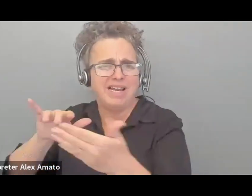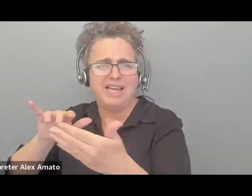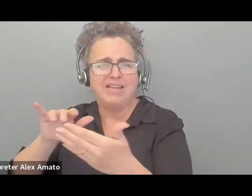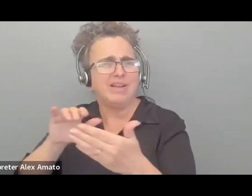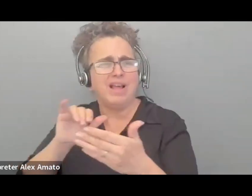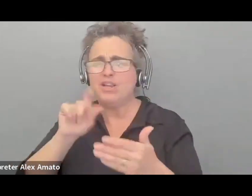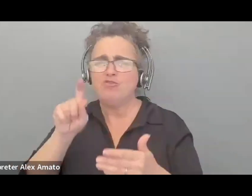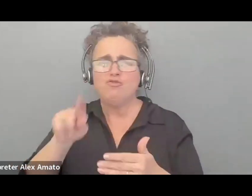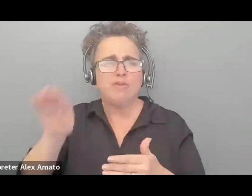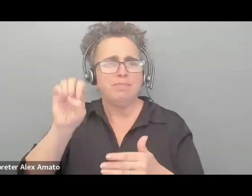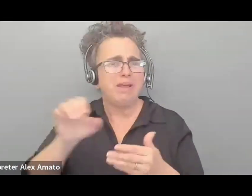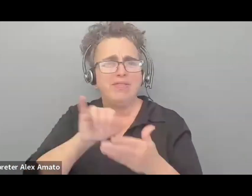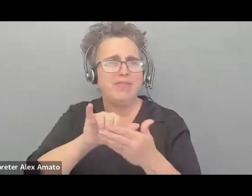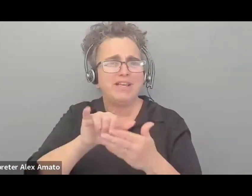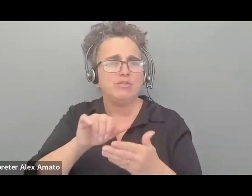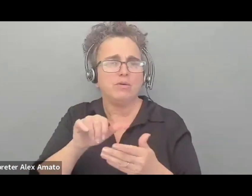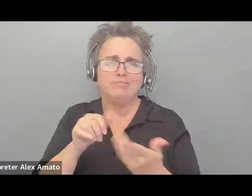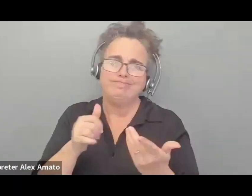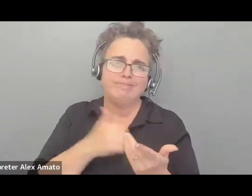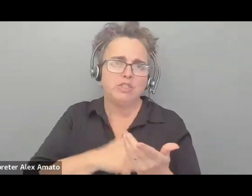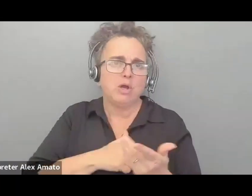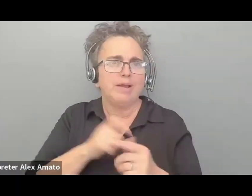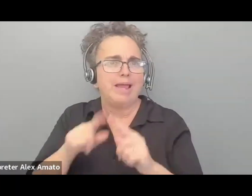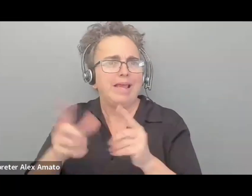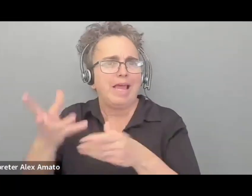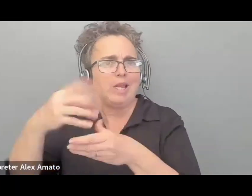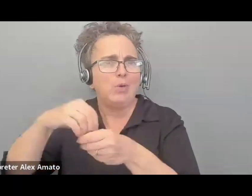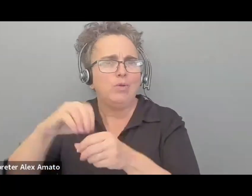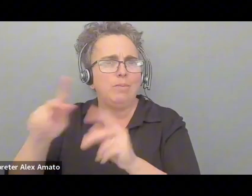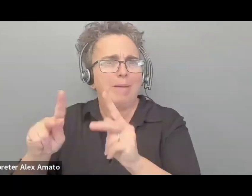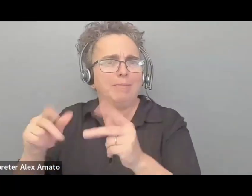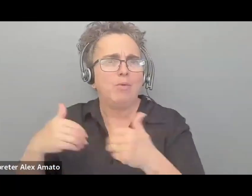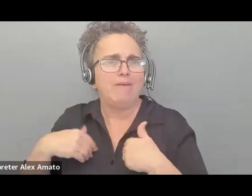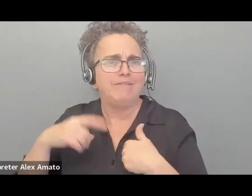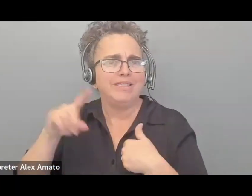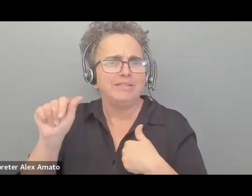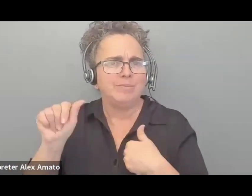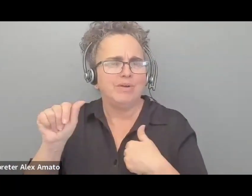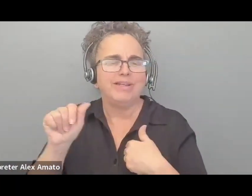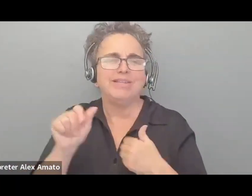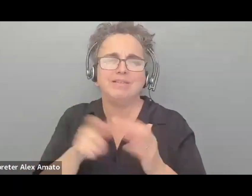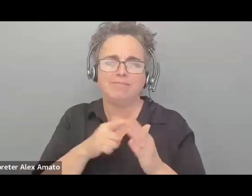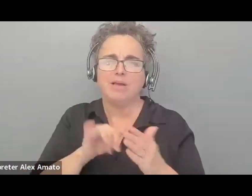to include people with disabilities. That being a blocker is, is something that I've encountered so many times.